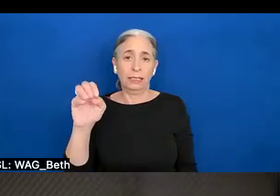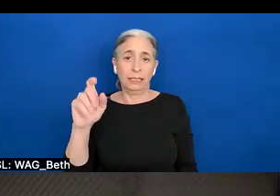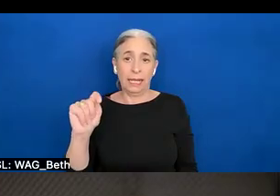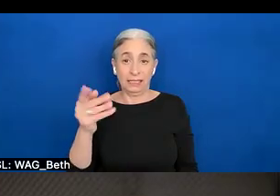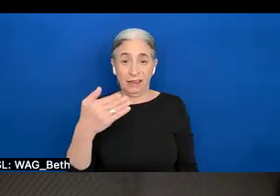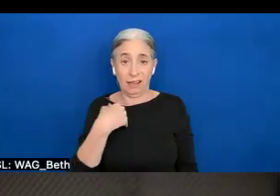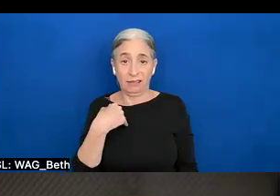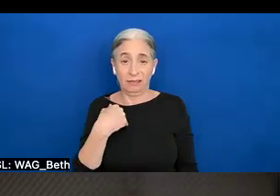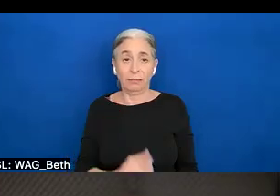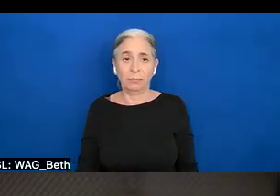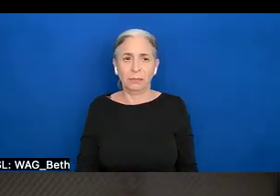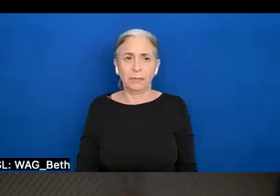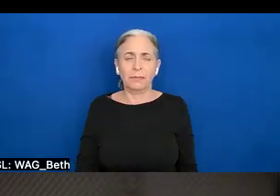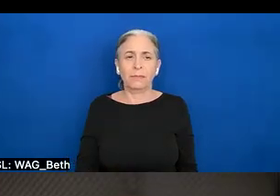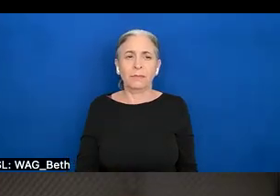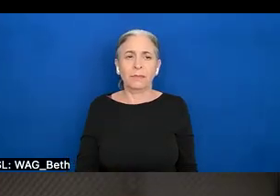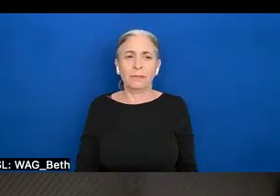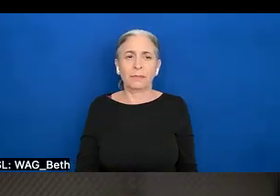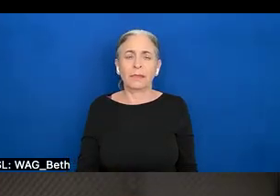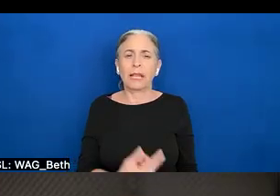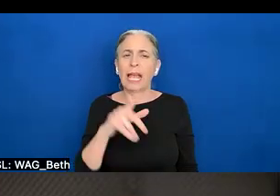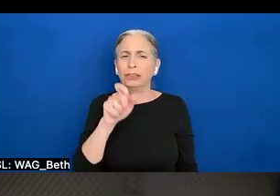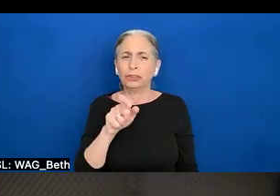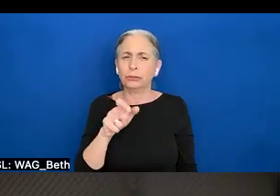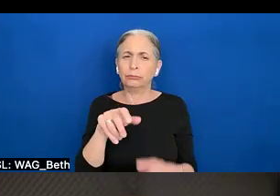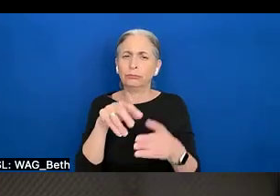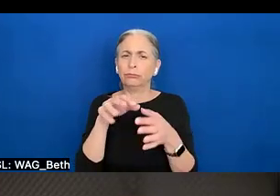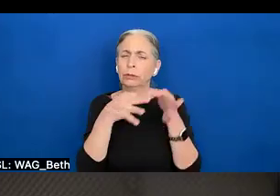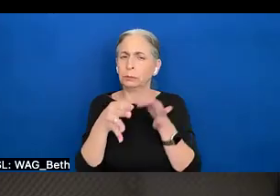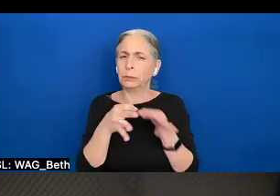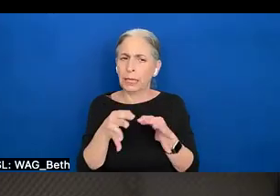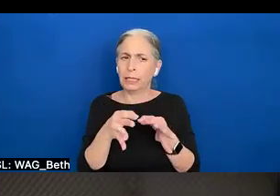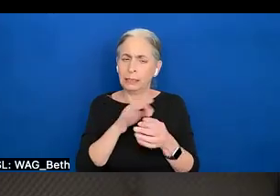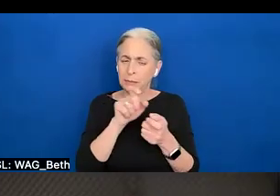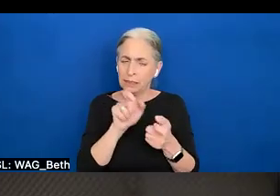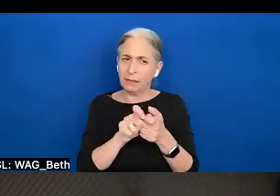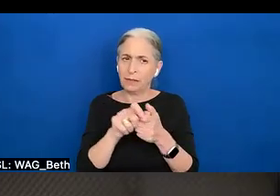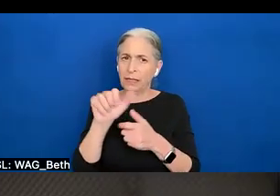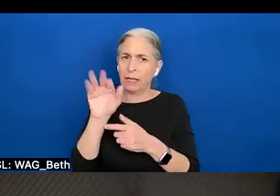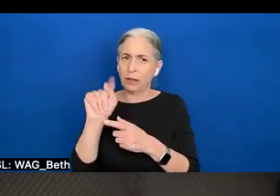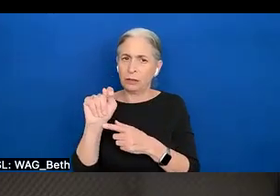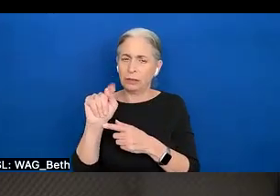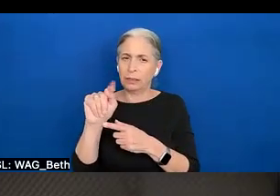So, it should specify the alternative text for that image.